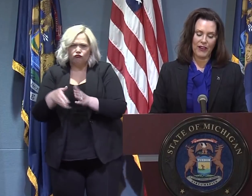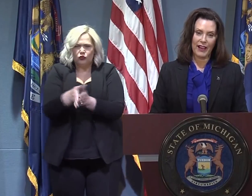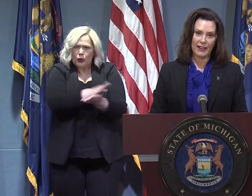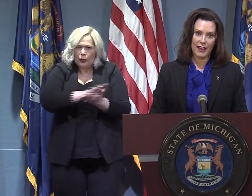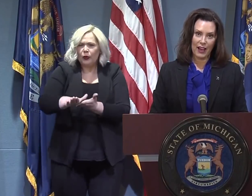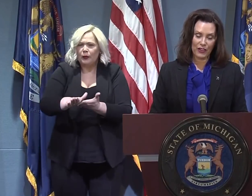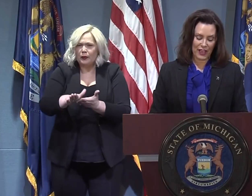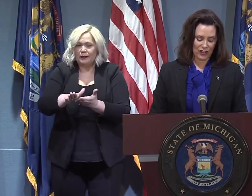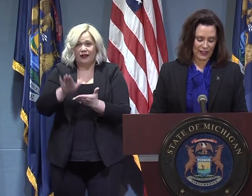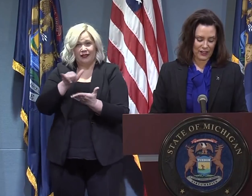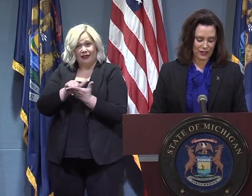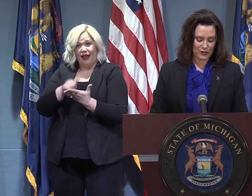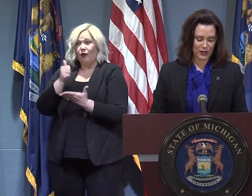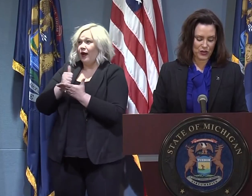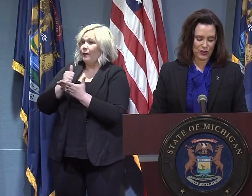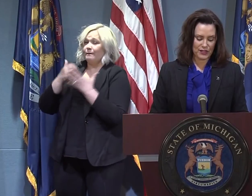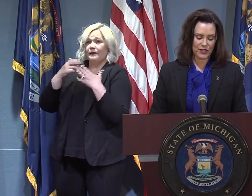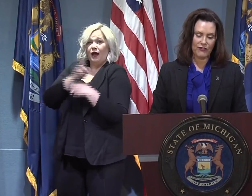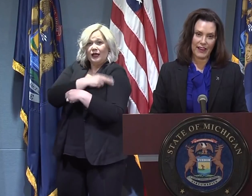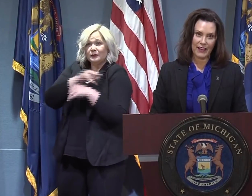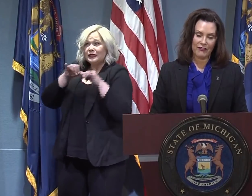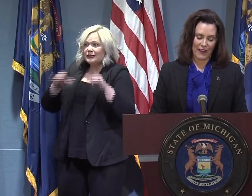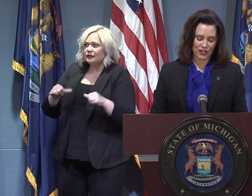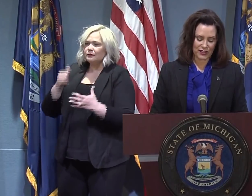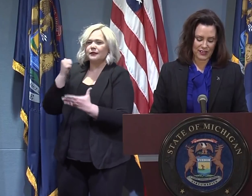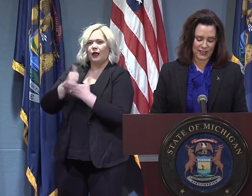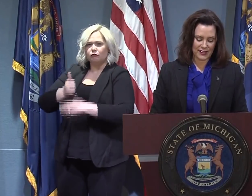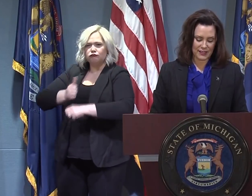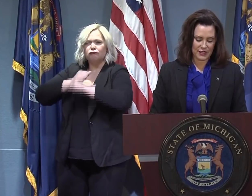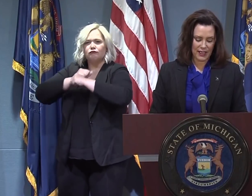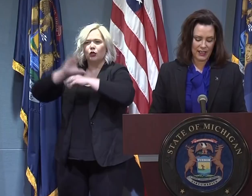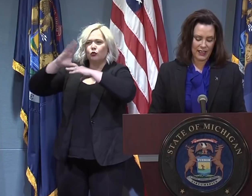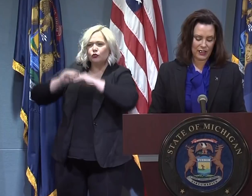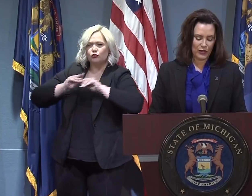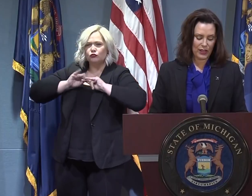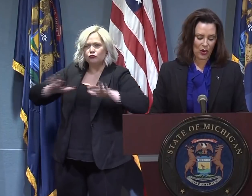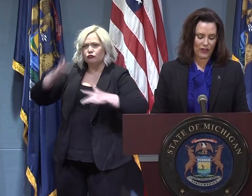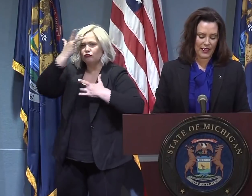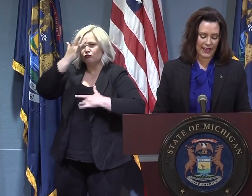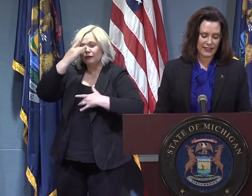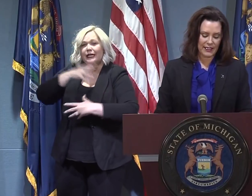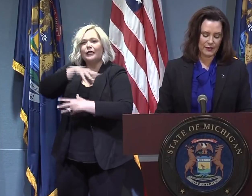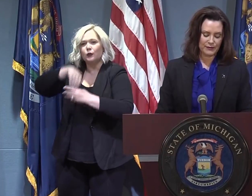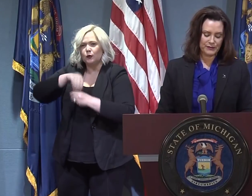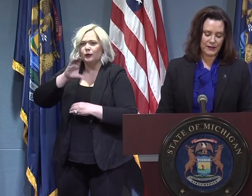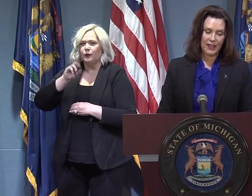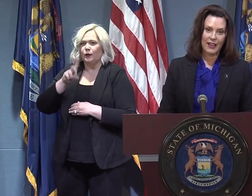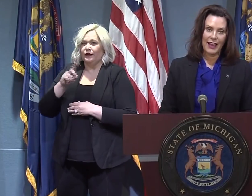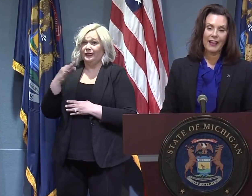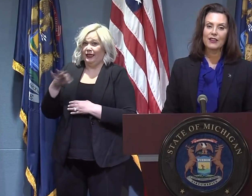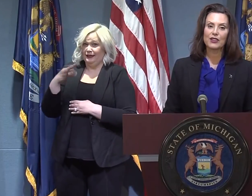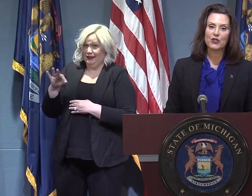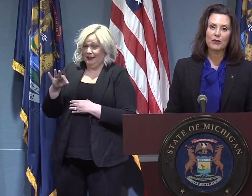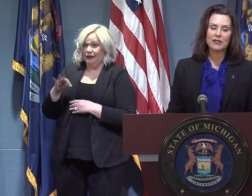SERVICES OF HARMFUL BACTERIA, FUN GUY AND BACTERIA. IT WILL PROVIDE HEALTH CARE